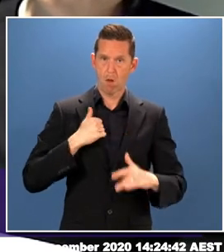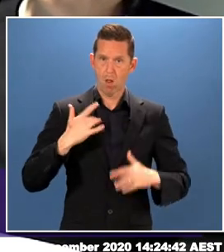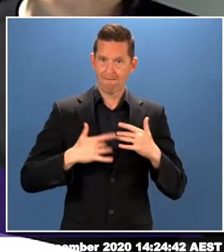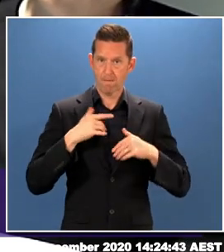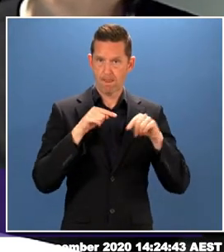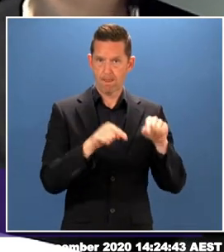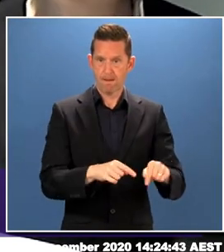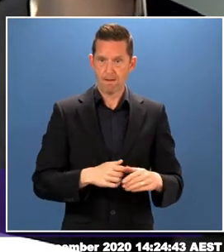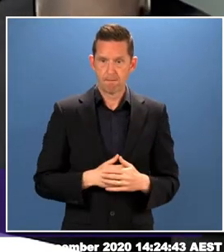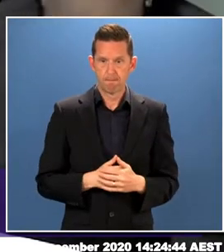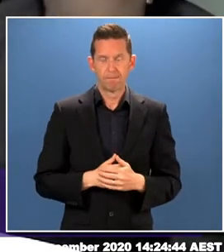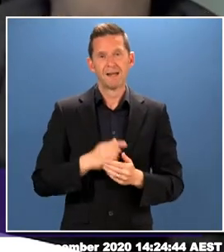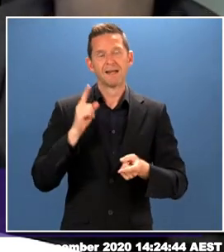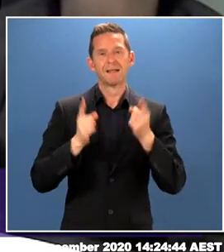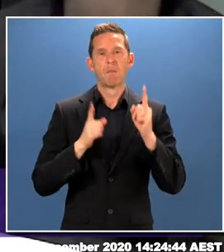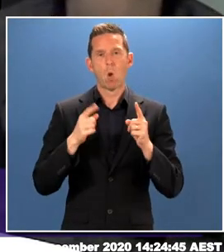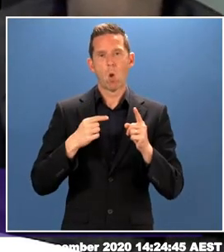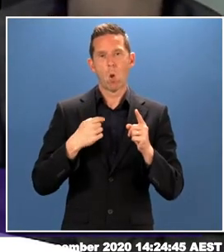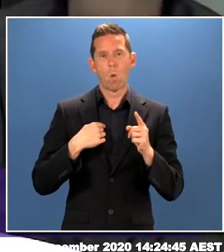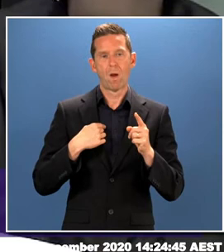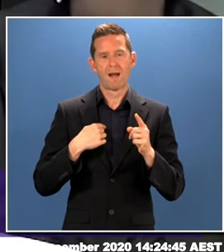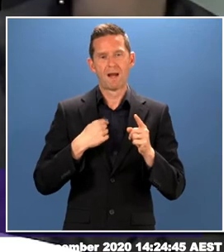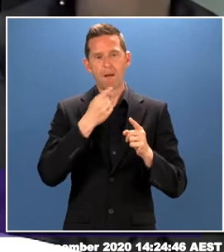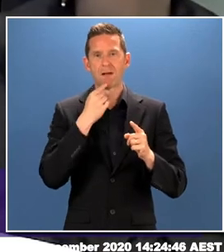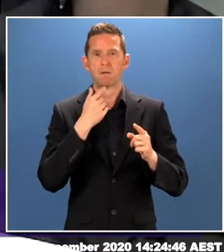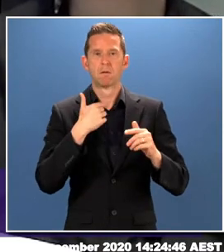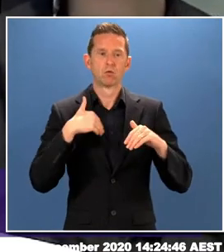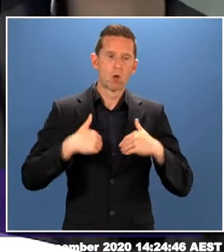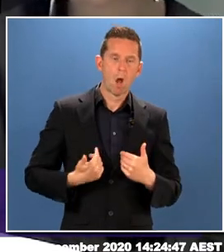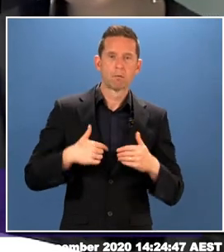much more than if we were in sort of like public places that we knew were unsafe.